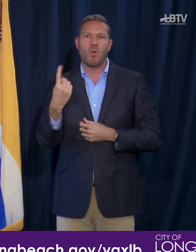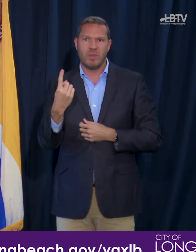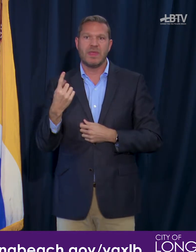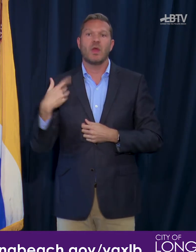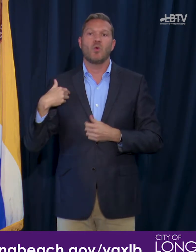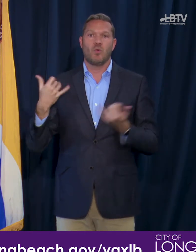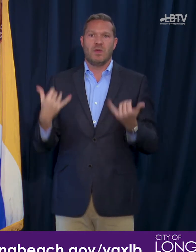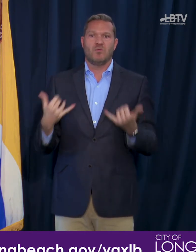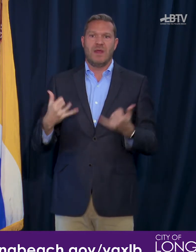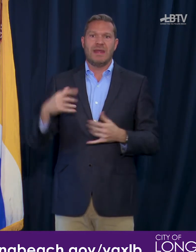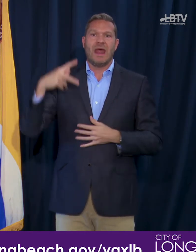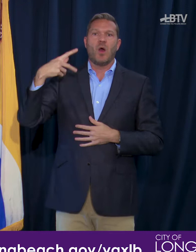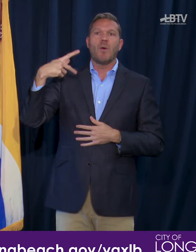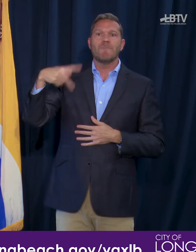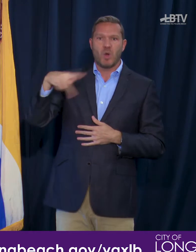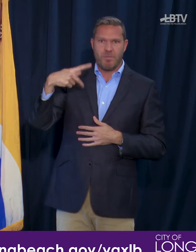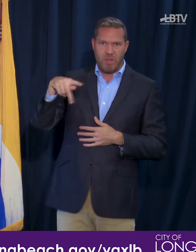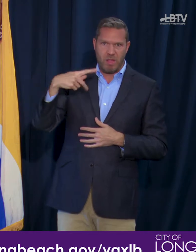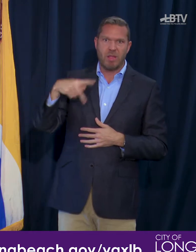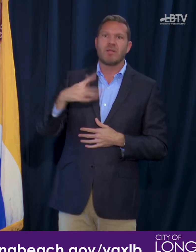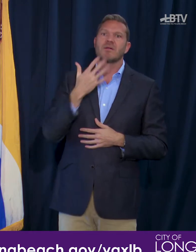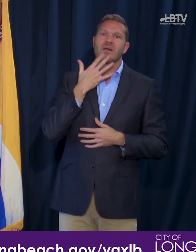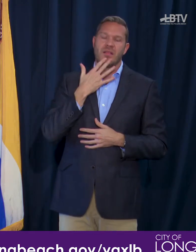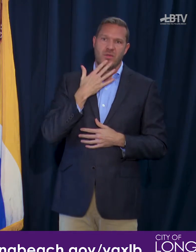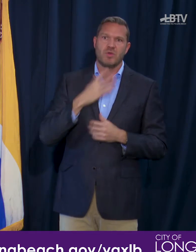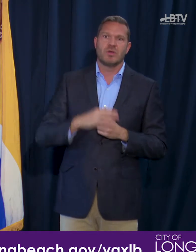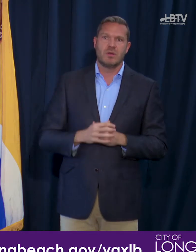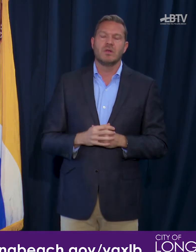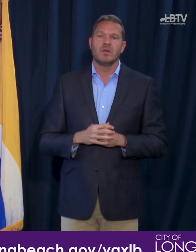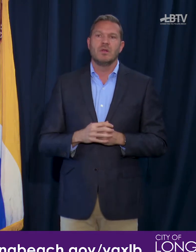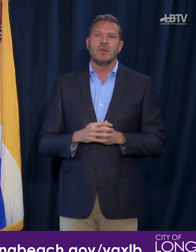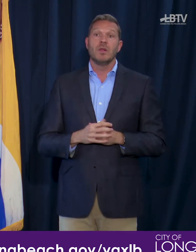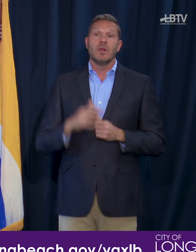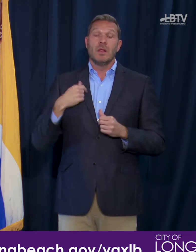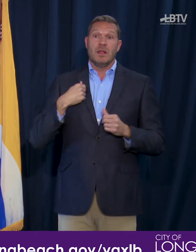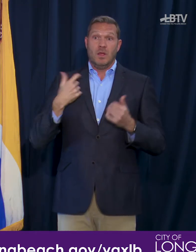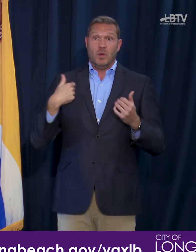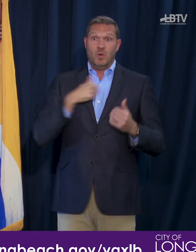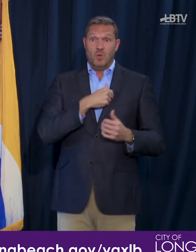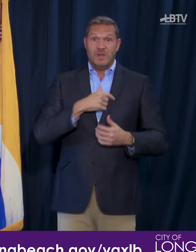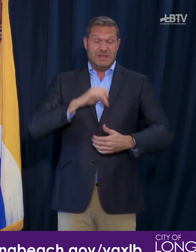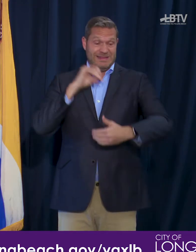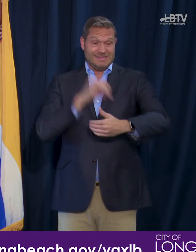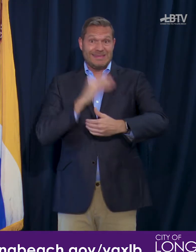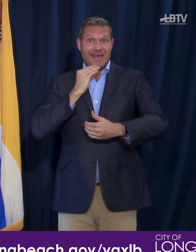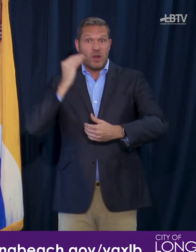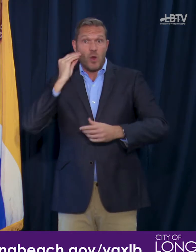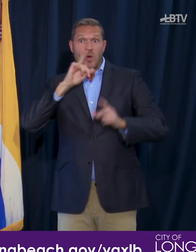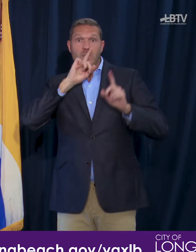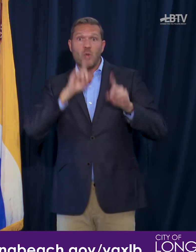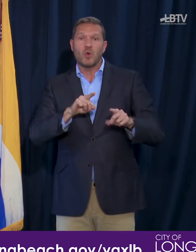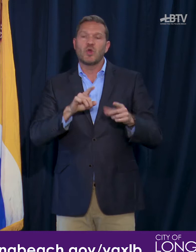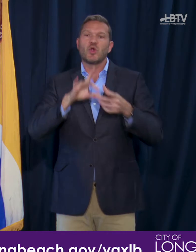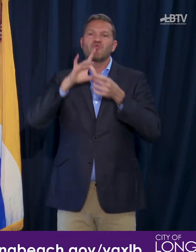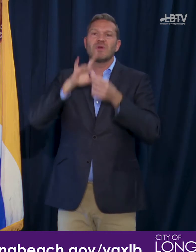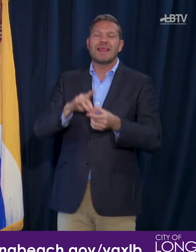rate among people who have taken the COVID test. Lifting the Stay at Home Order is based on projected ICU capacity so it's looking at